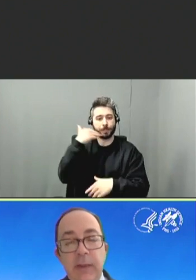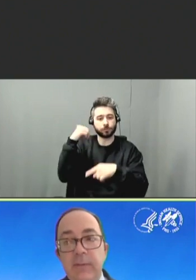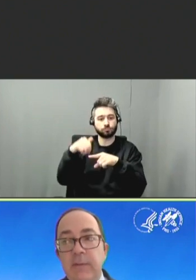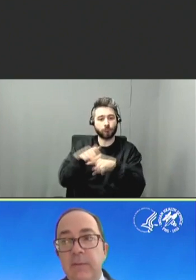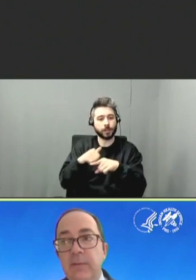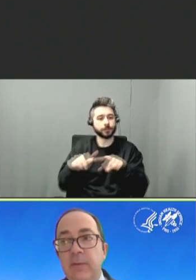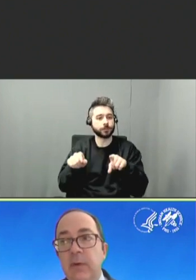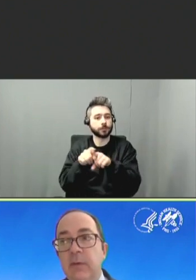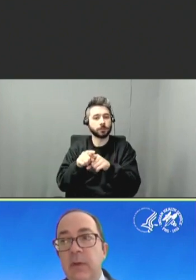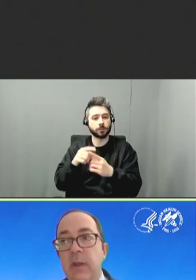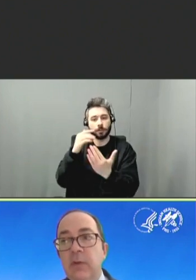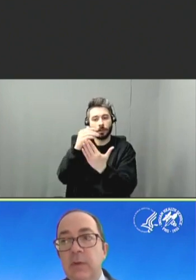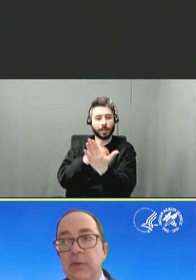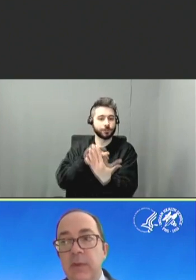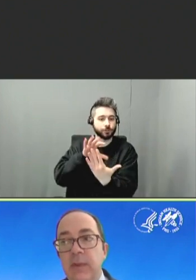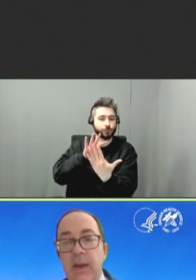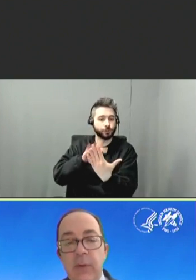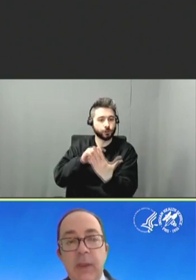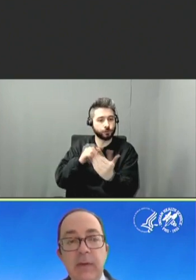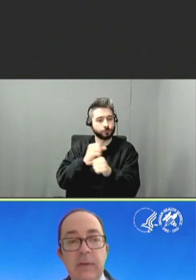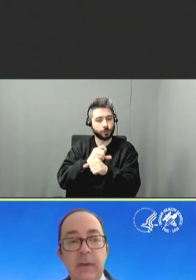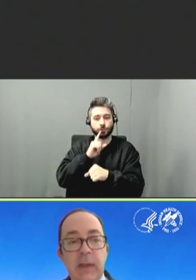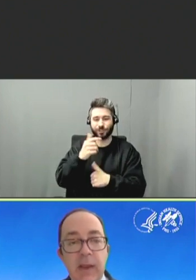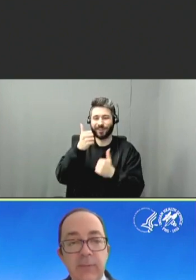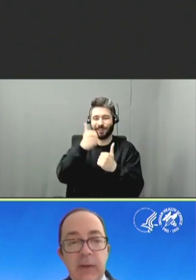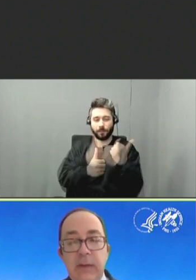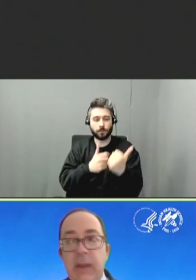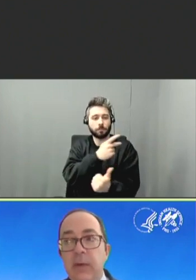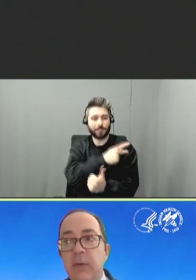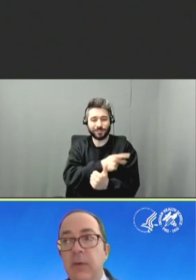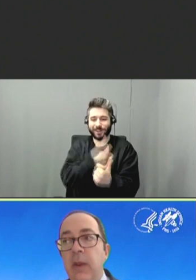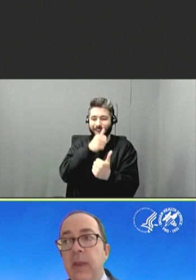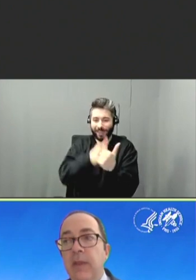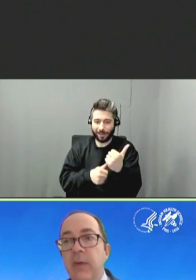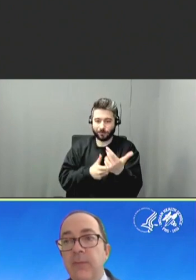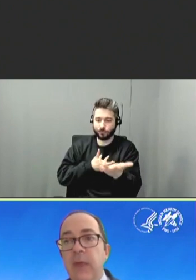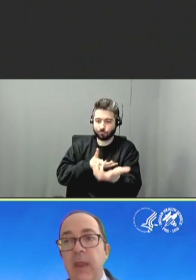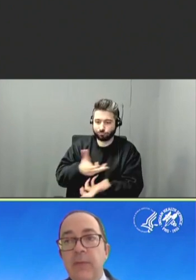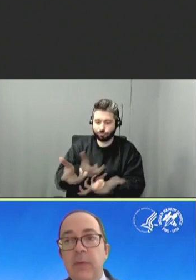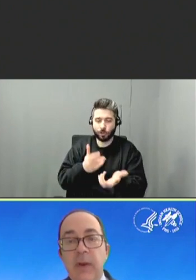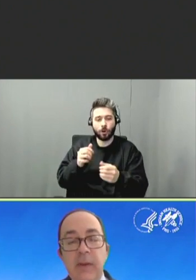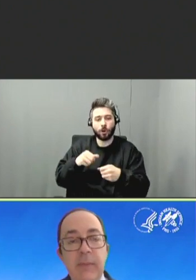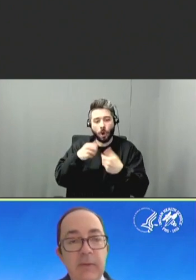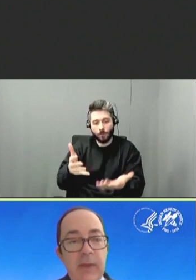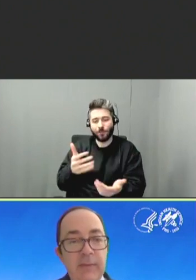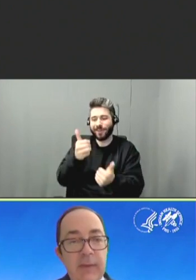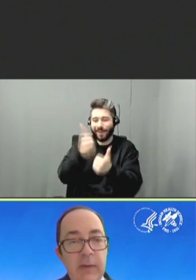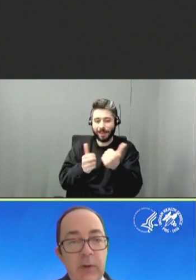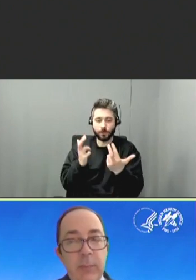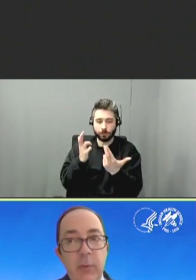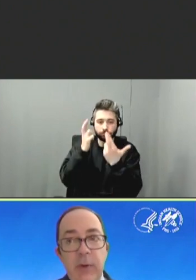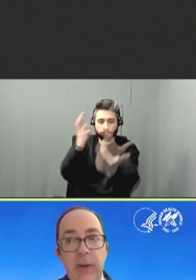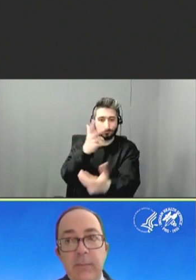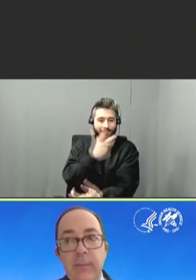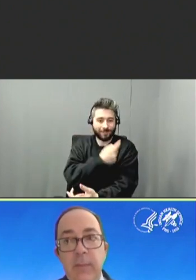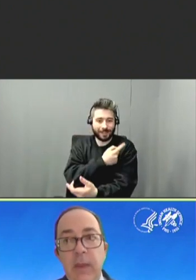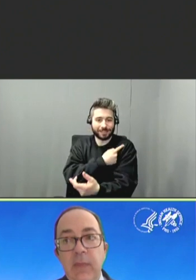as lessons learned to ensure that every patient at every encounter is offered every recommended vaccine when appropriate.